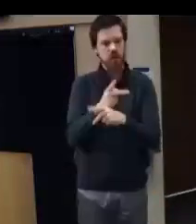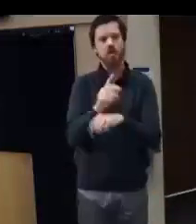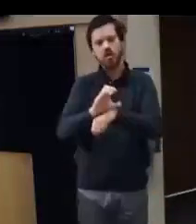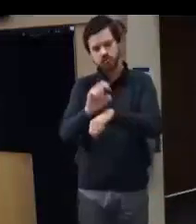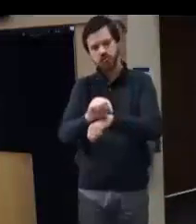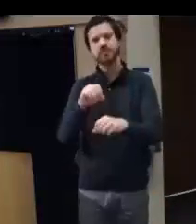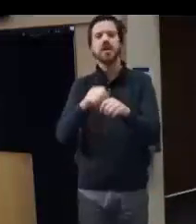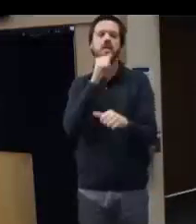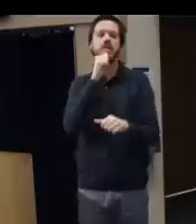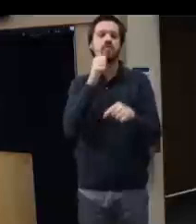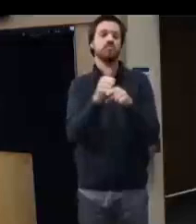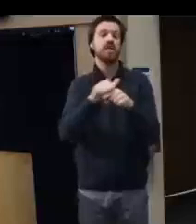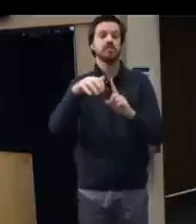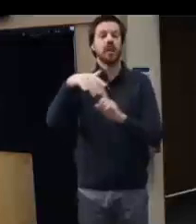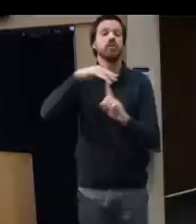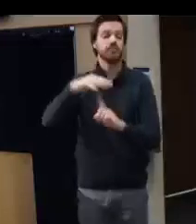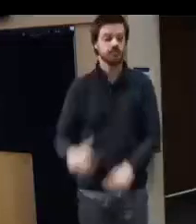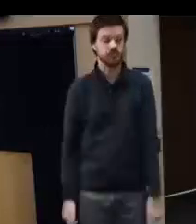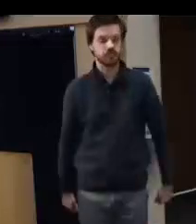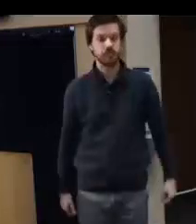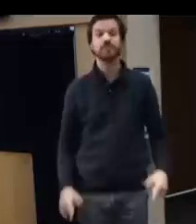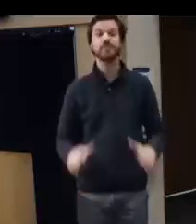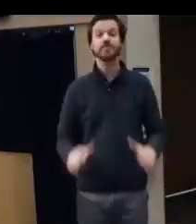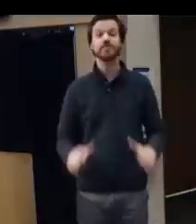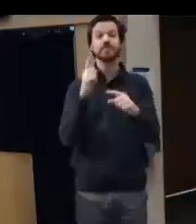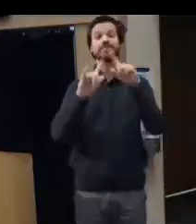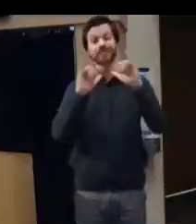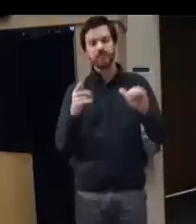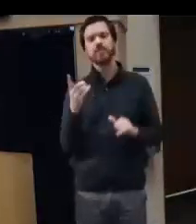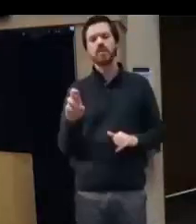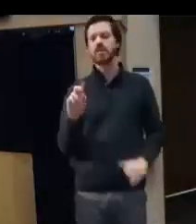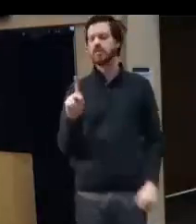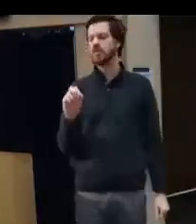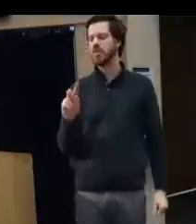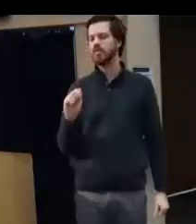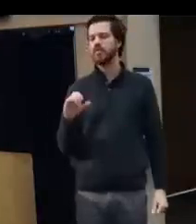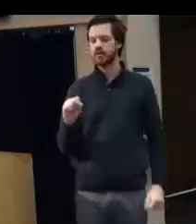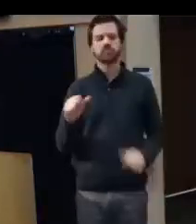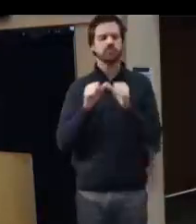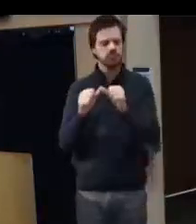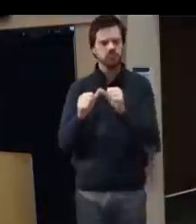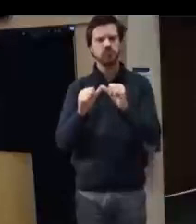within a private practice setting and at the same time Dr Kovac um continues to maintain academic